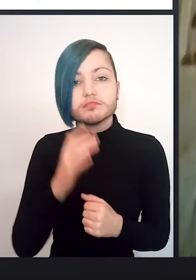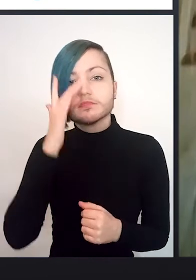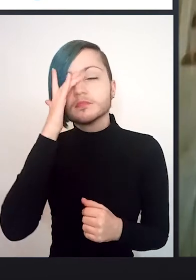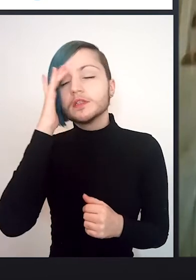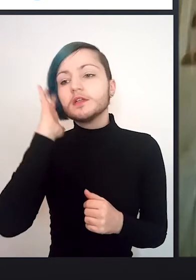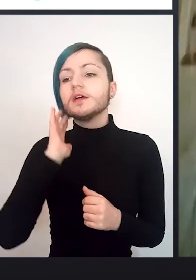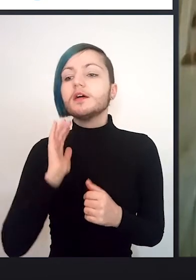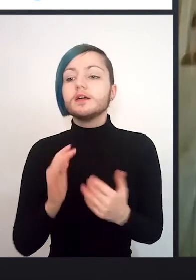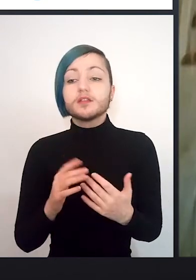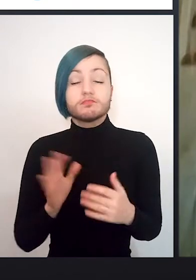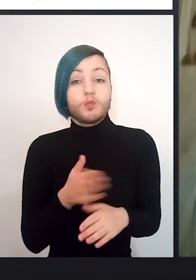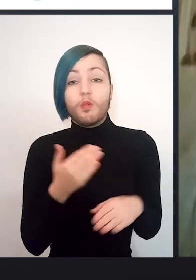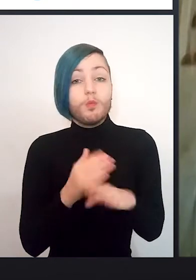So yeah, everything functions fine.